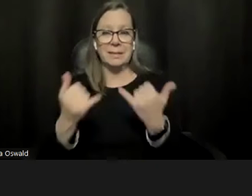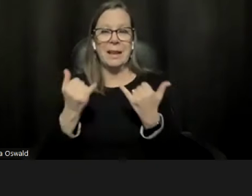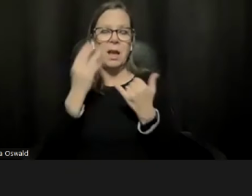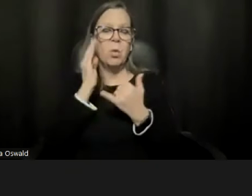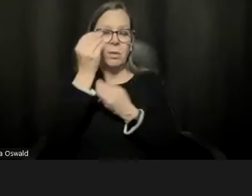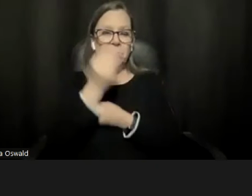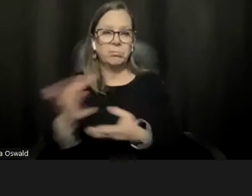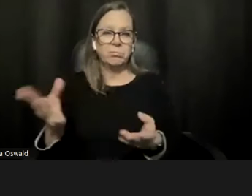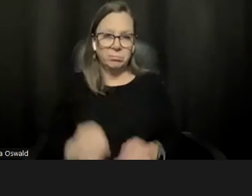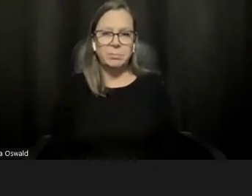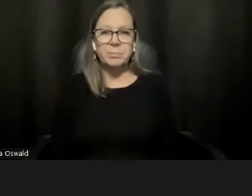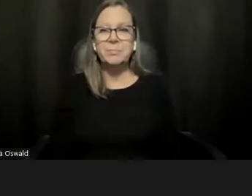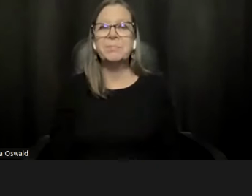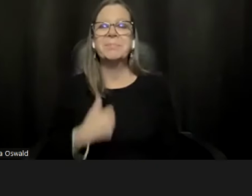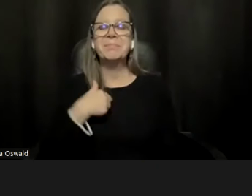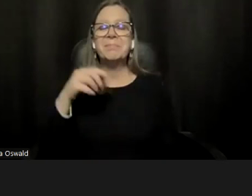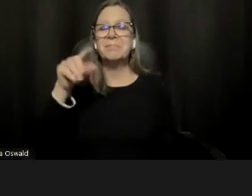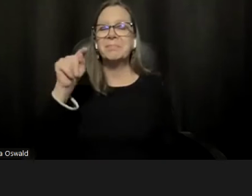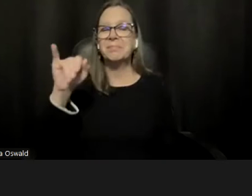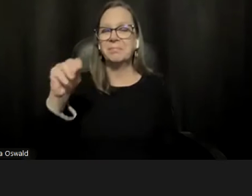Thank you, Gabby.